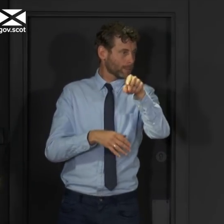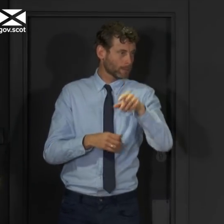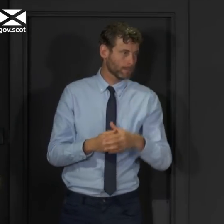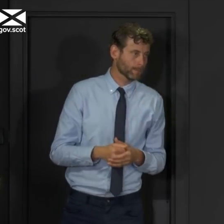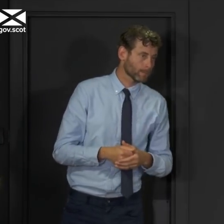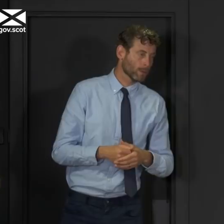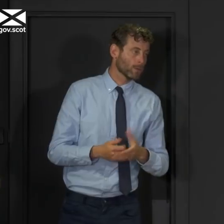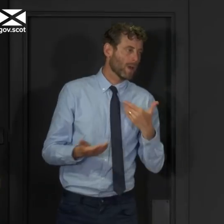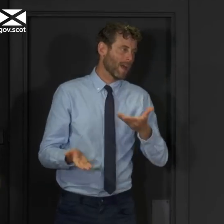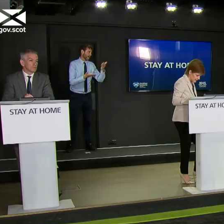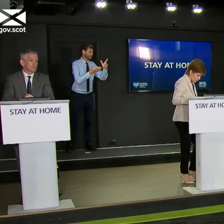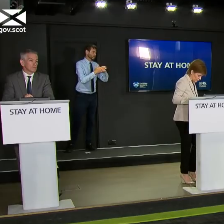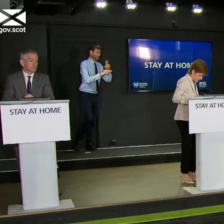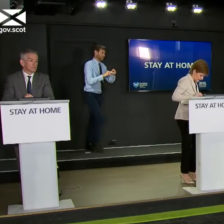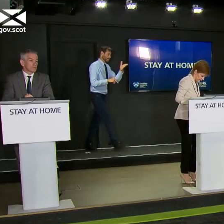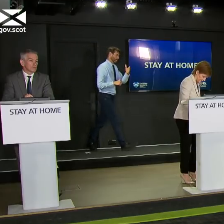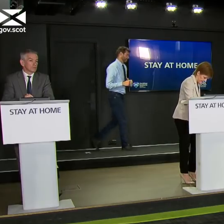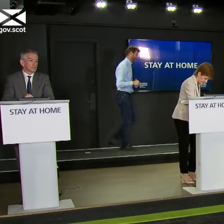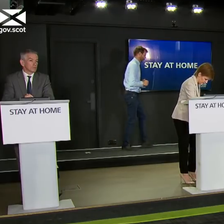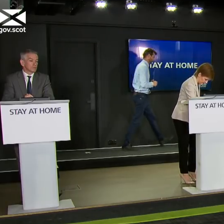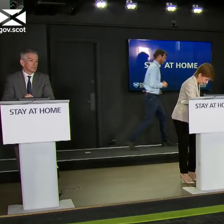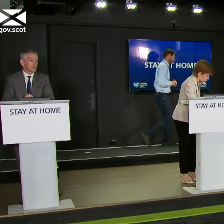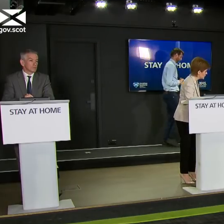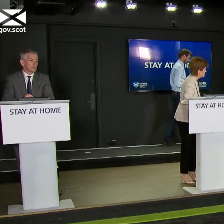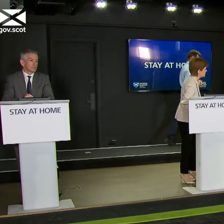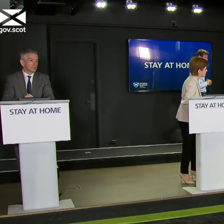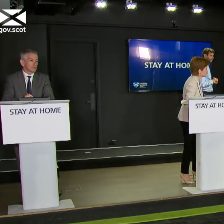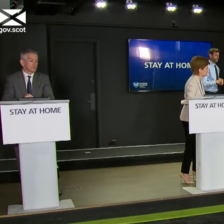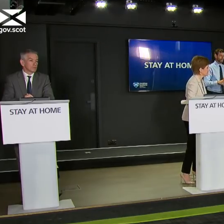I'll hand over to Jeane particularly on care homes.